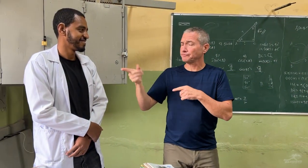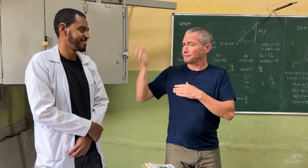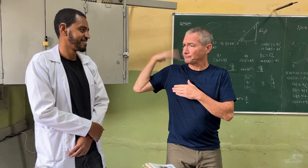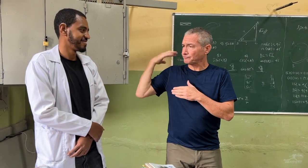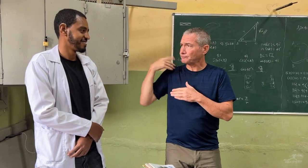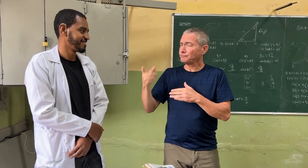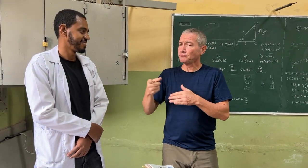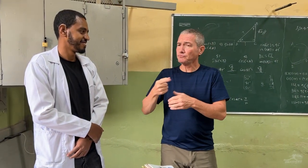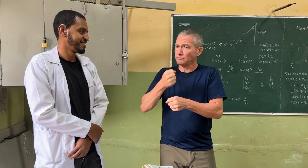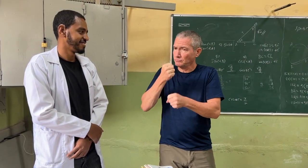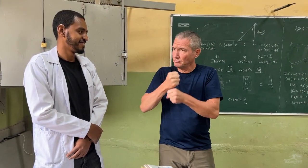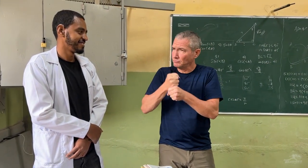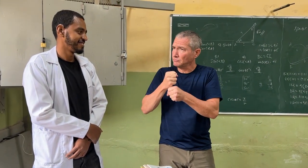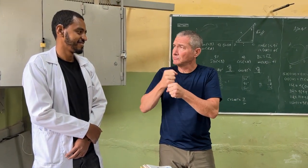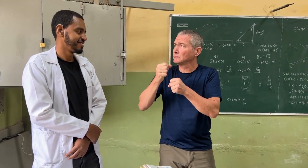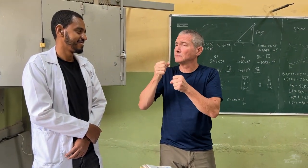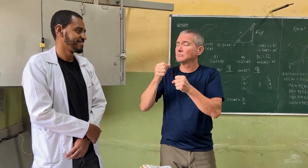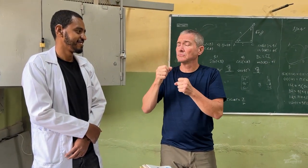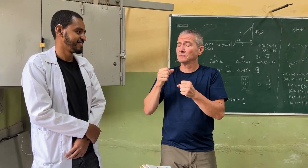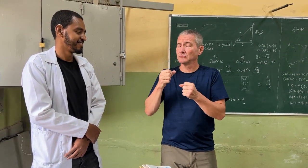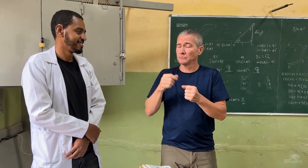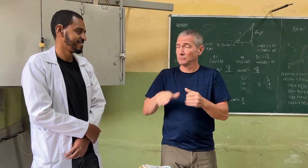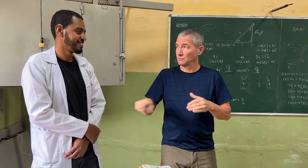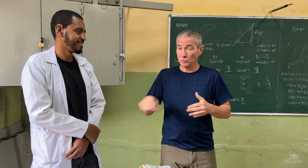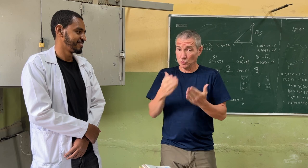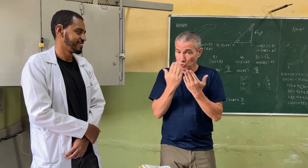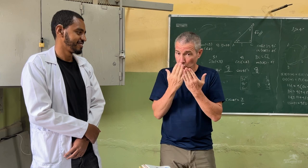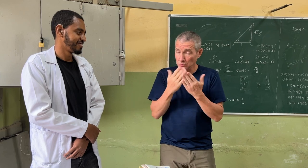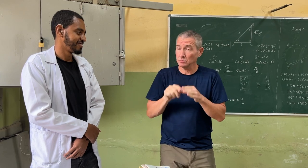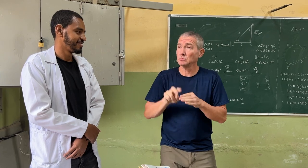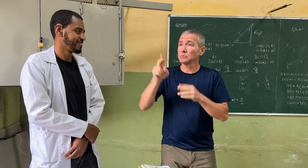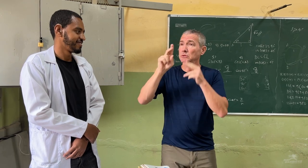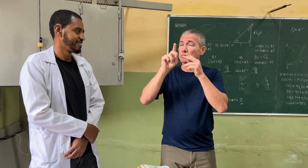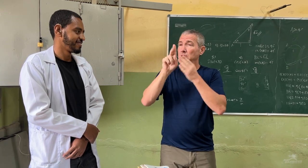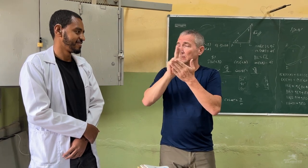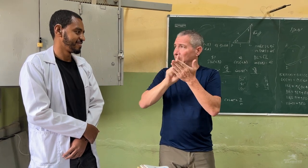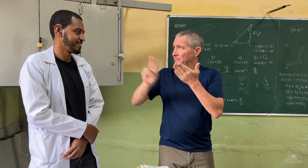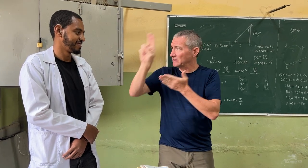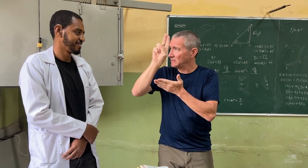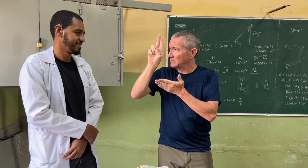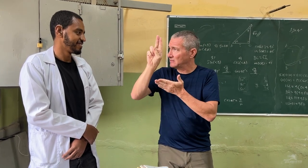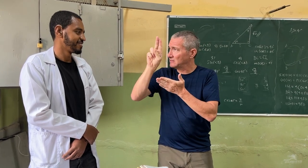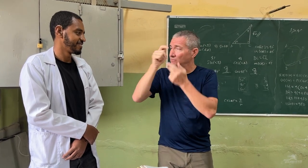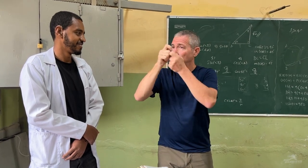Did you go to university,